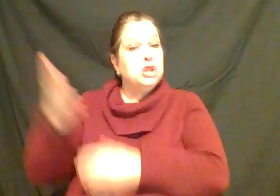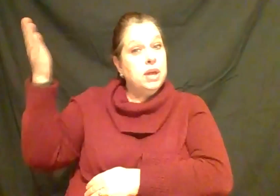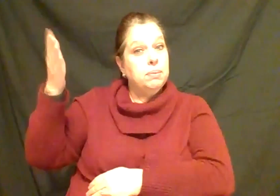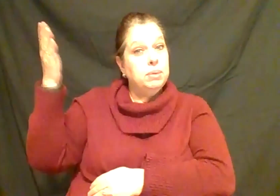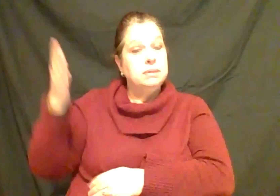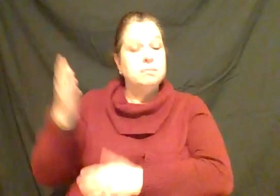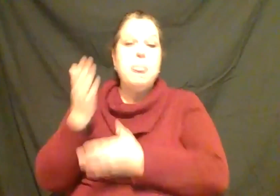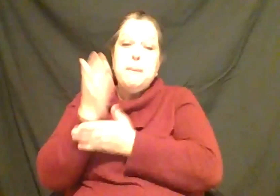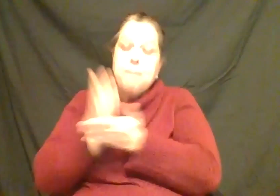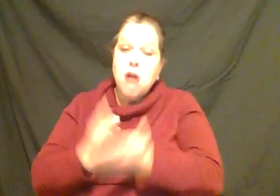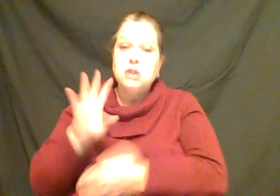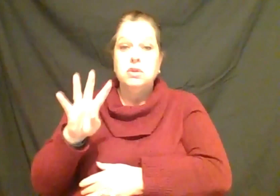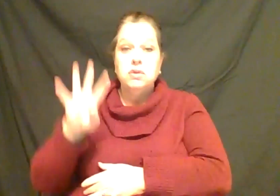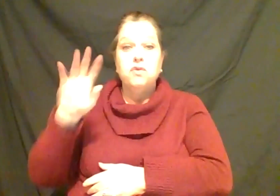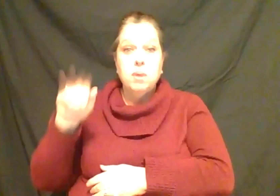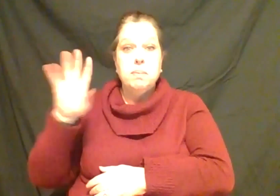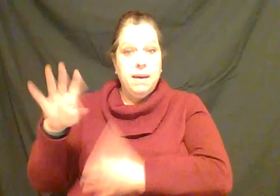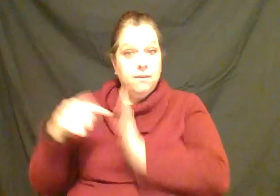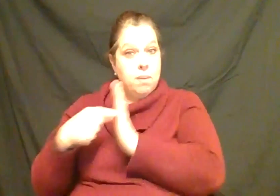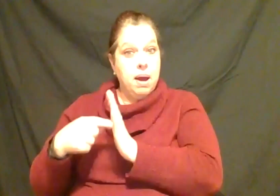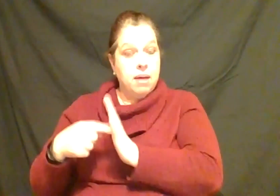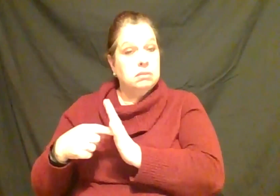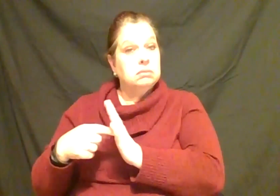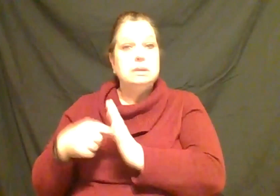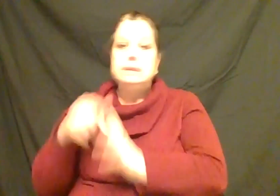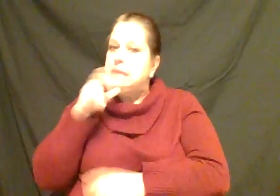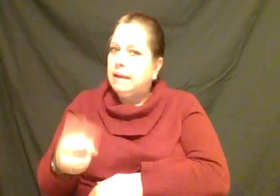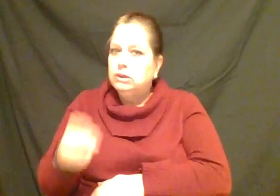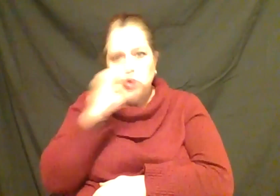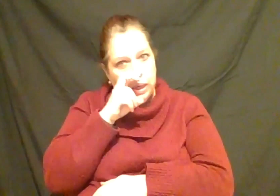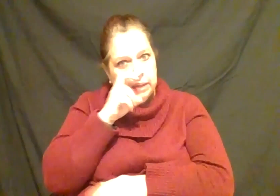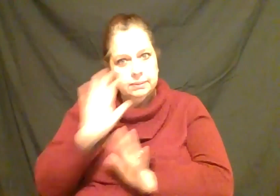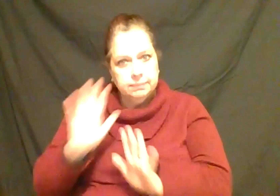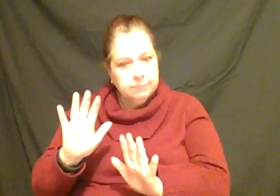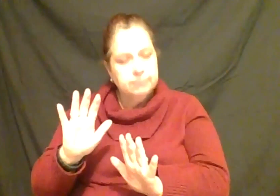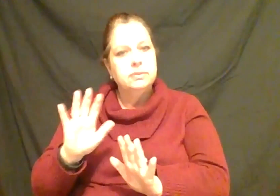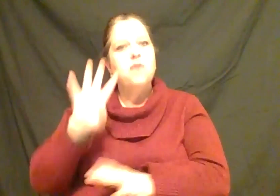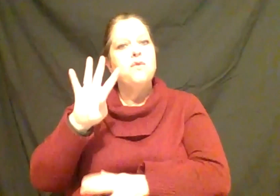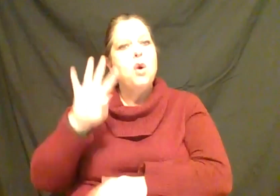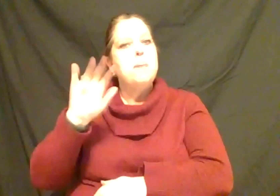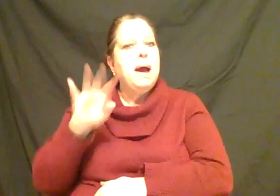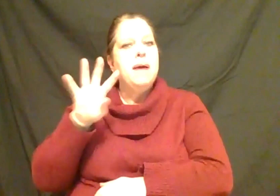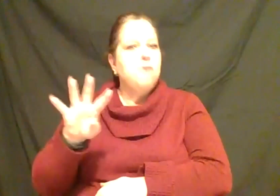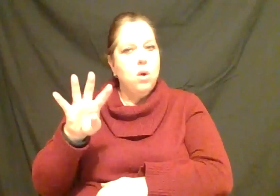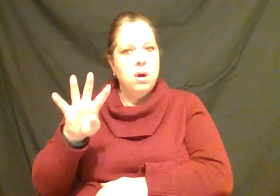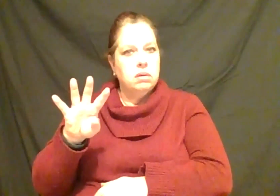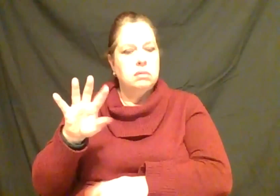of the 4x4 model it is not a strict uh four by four model scenario there's a combination of a b